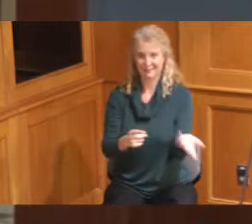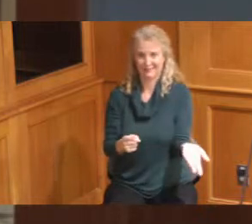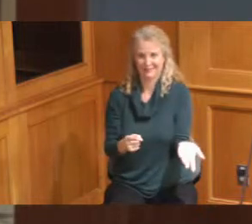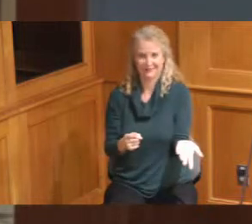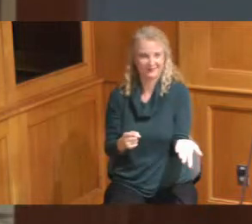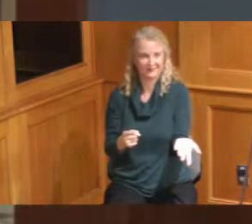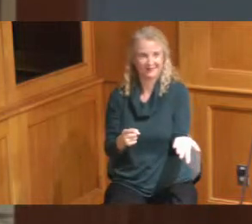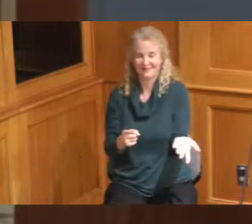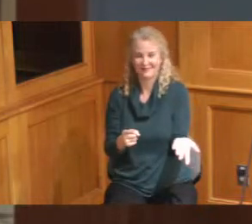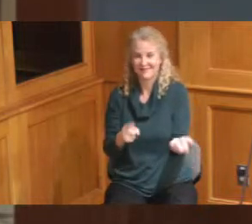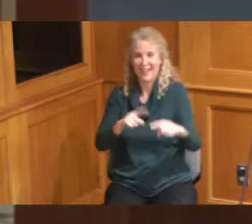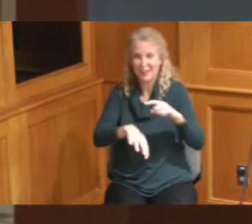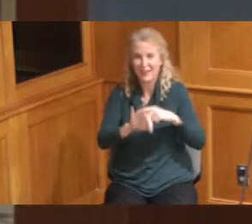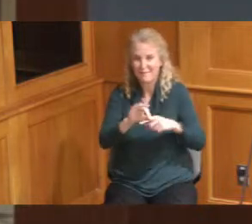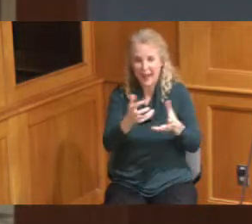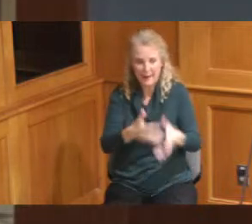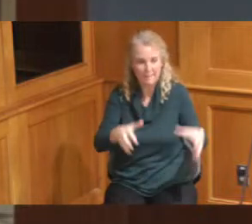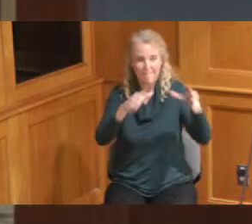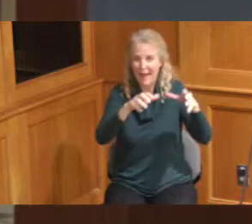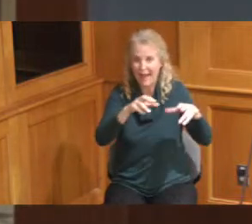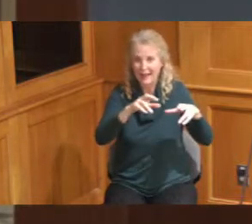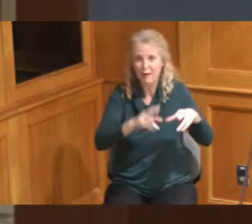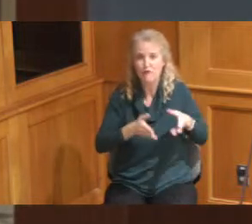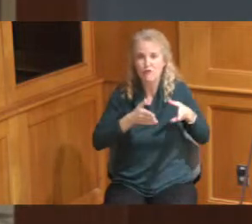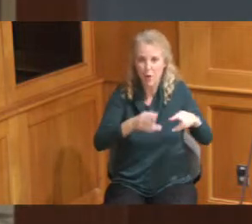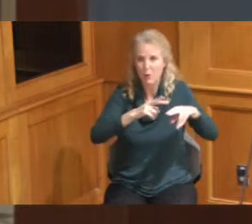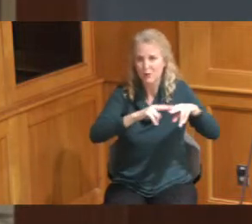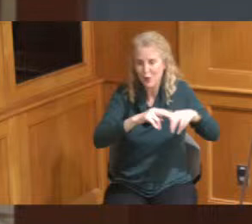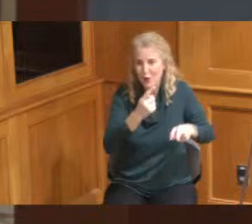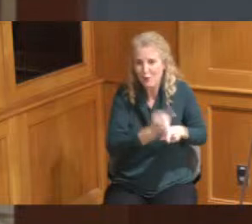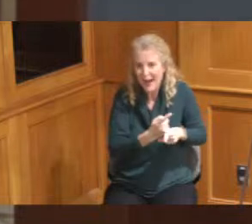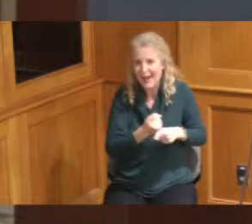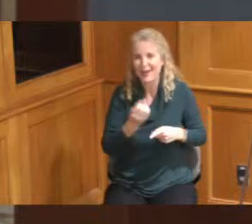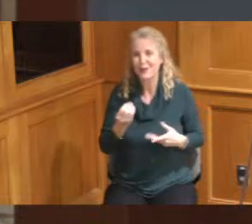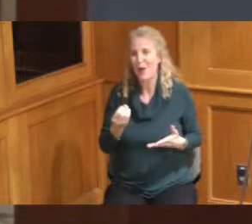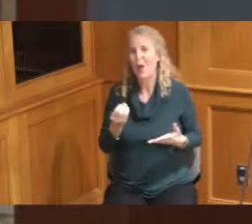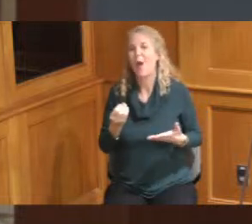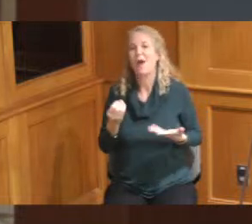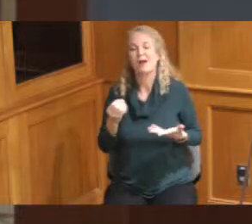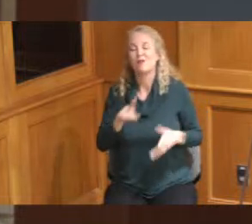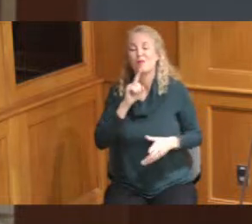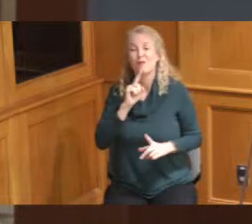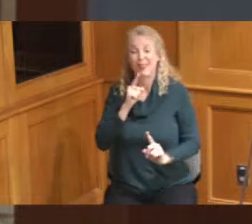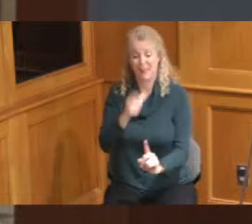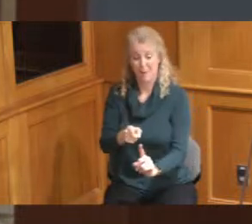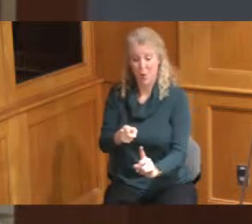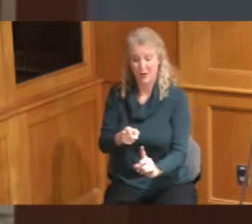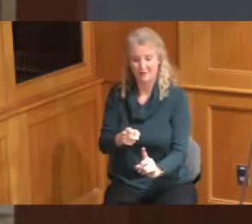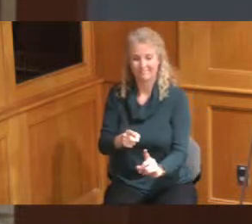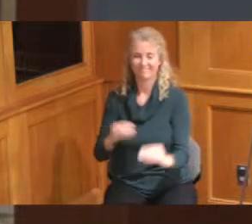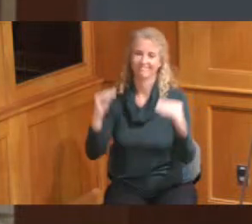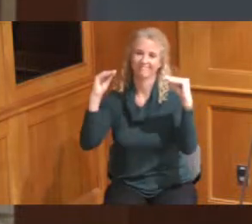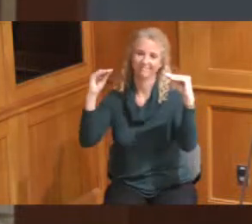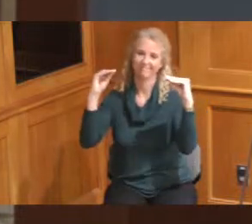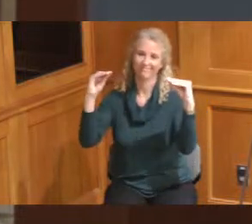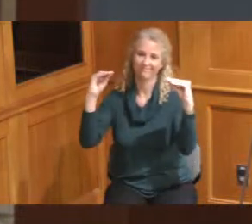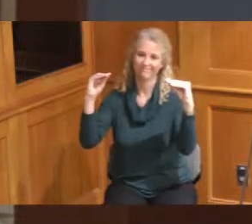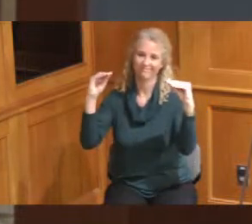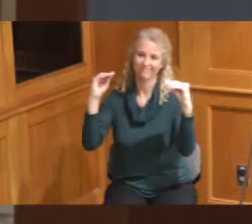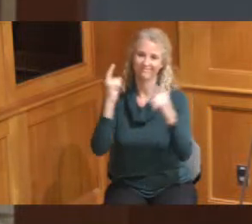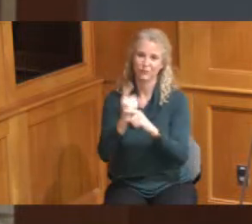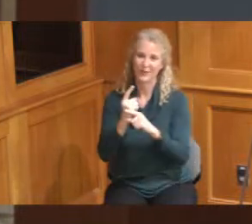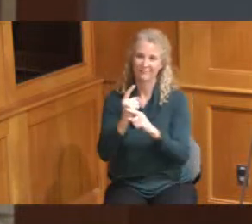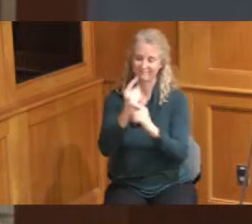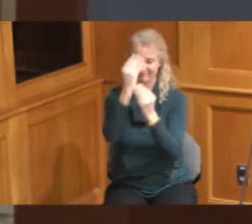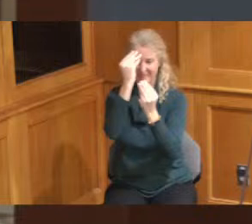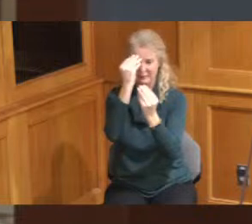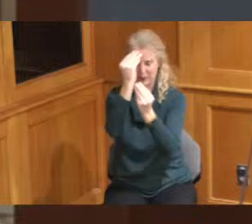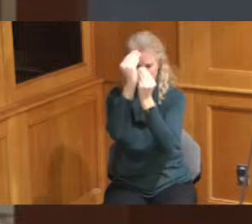here in Ohio so I think it all ties into people being aware people need to be paying attention